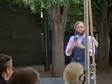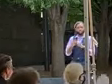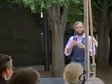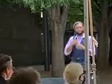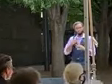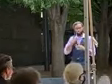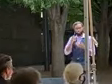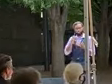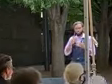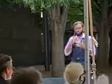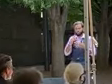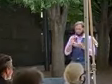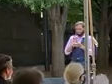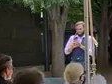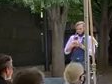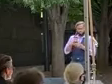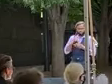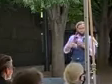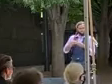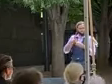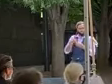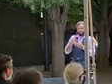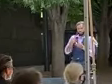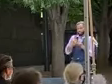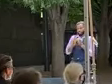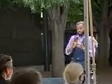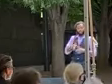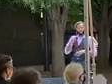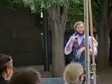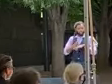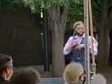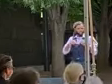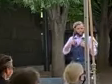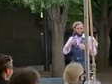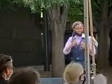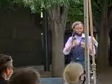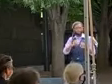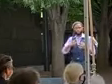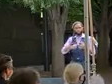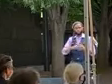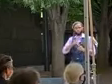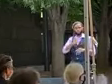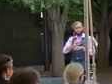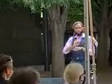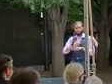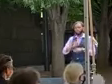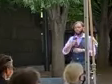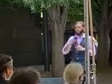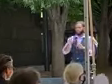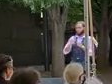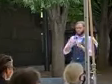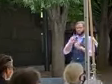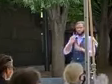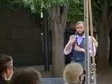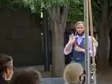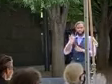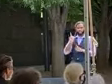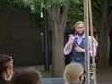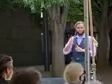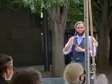The other day you said that when you got started with your work on FDR, in your humble way